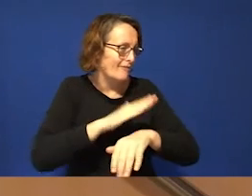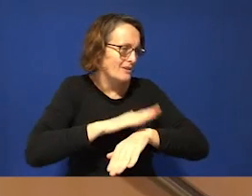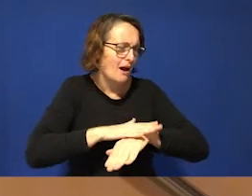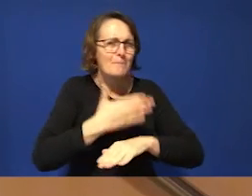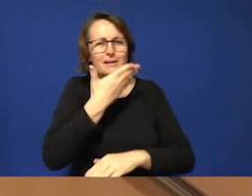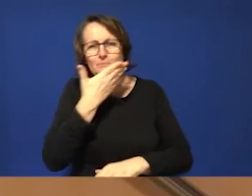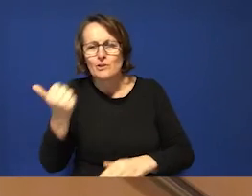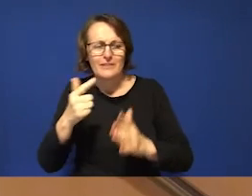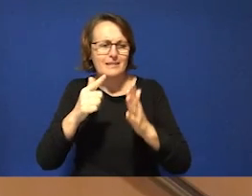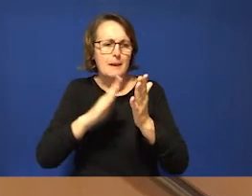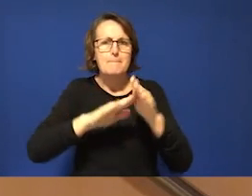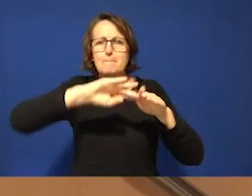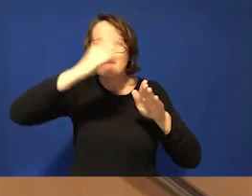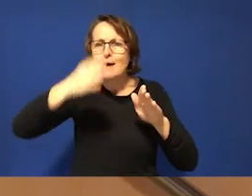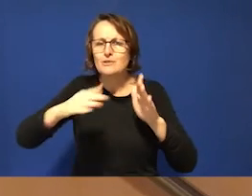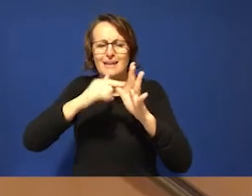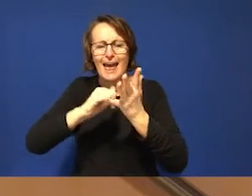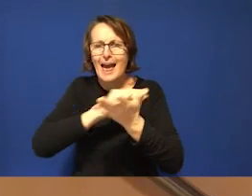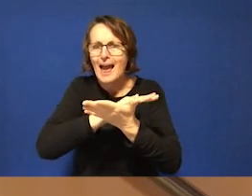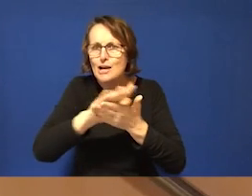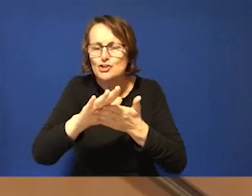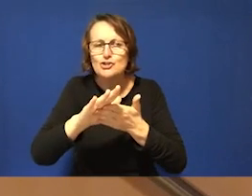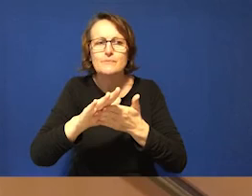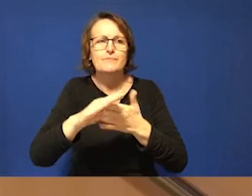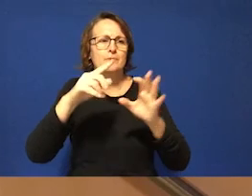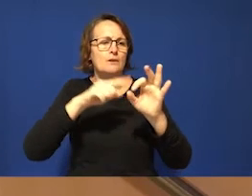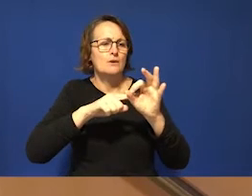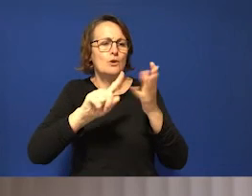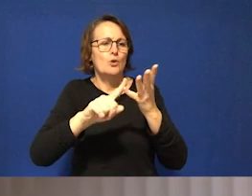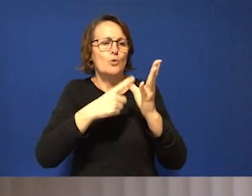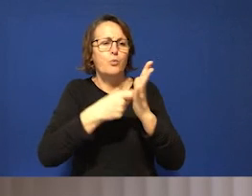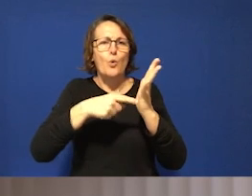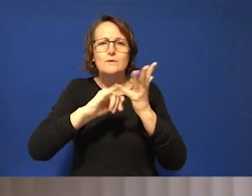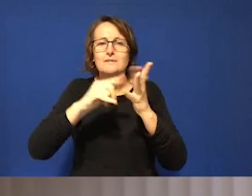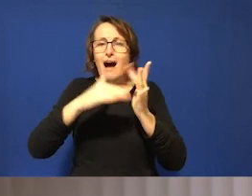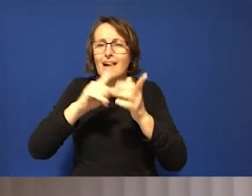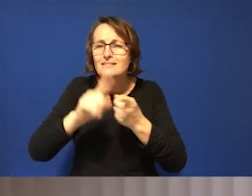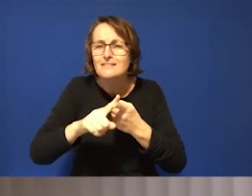there's some exquisite mountain Ash. There's some local Castlemaine quartz- Quartzite. Quartzite here on the floor.